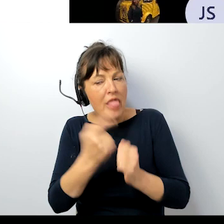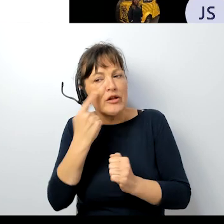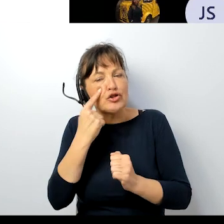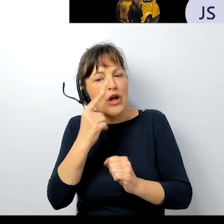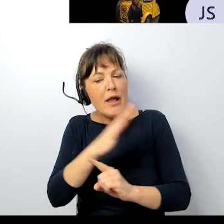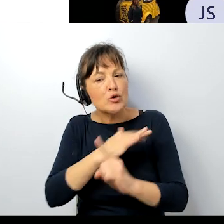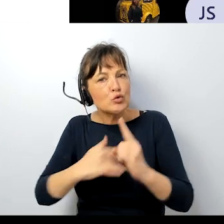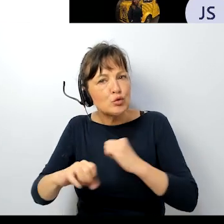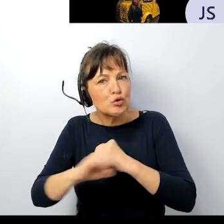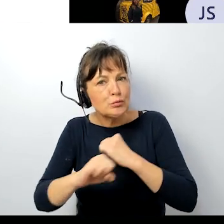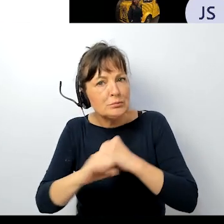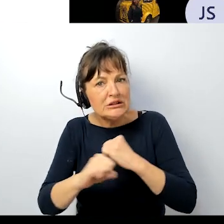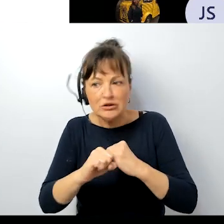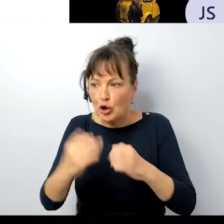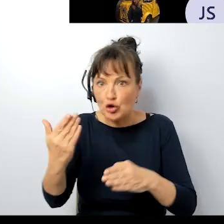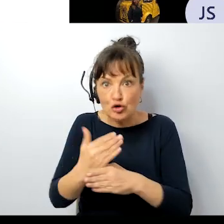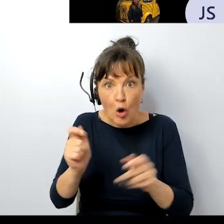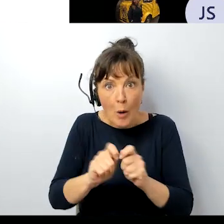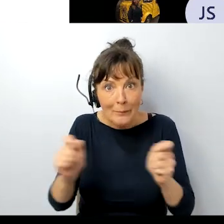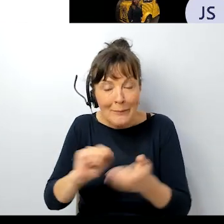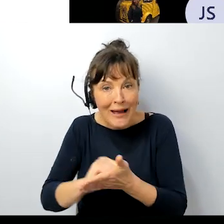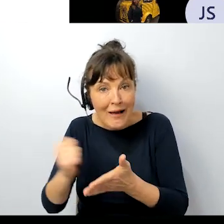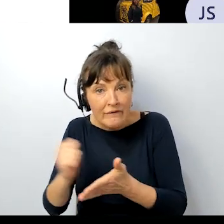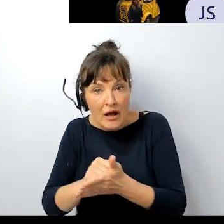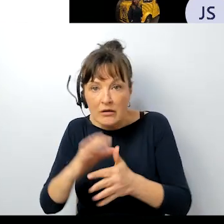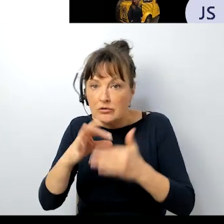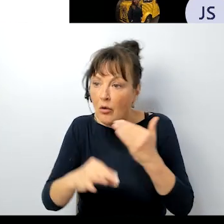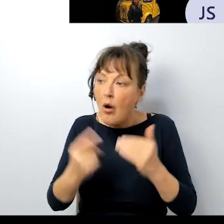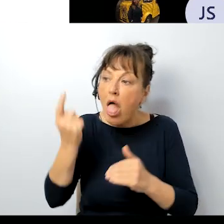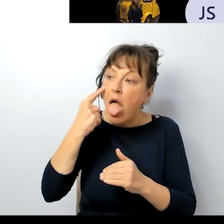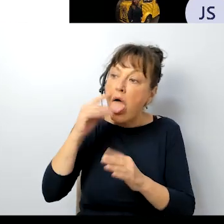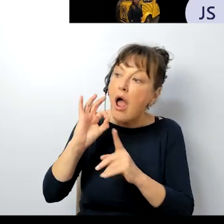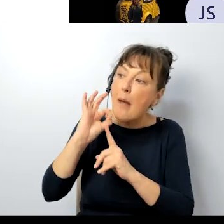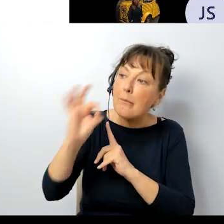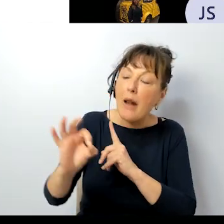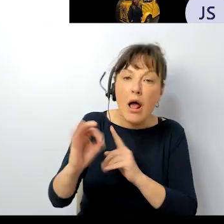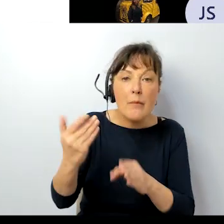sites such as employer websites, job search and social media websites as well as speculative